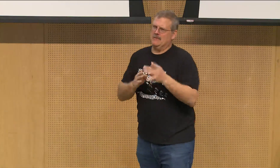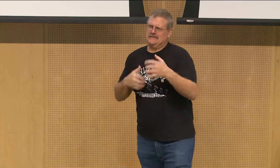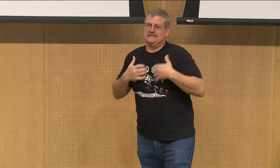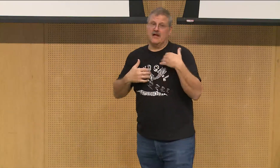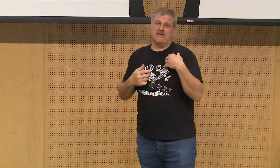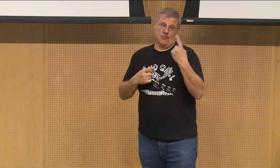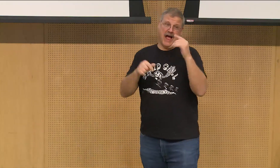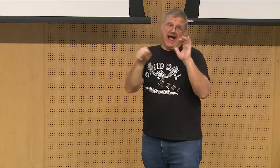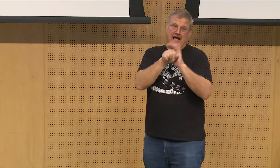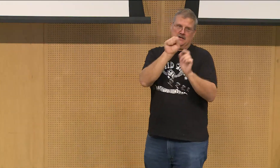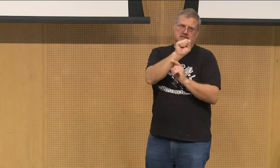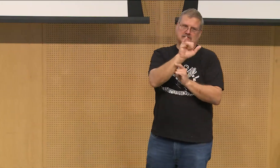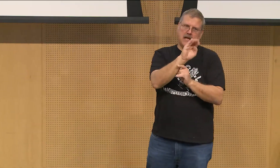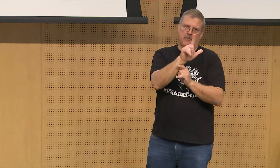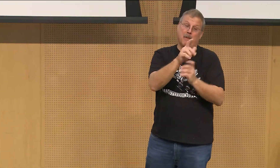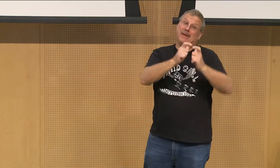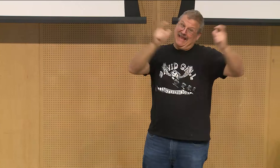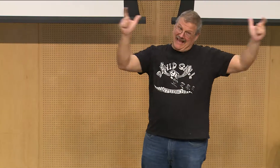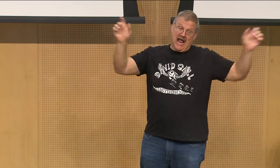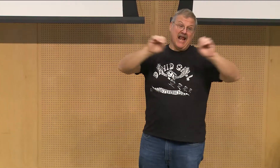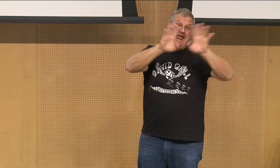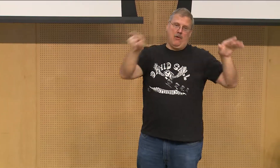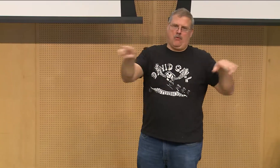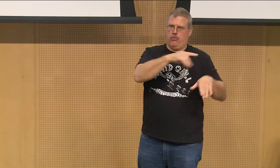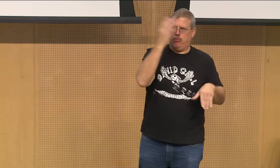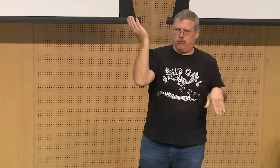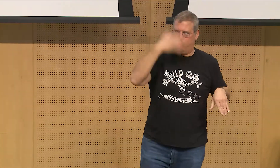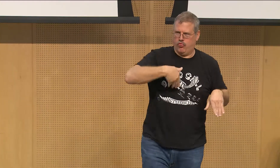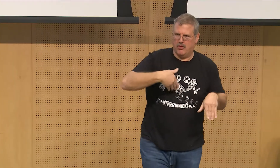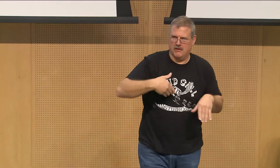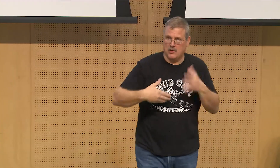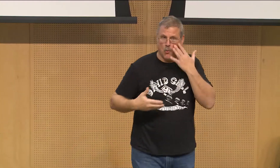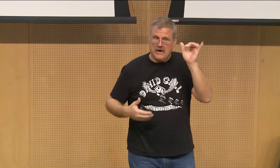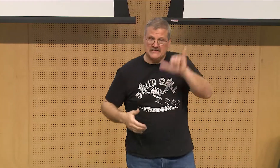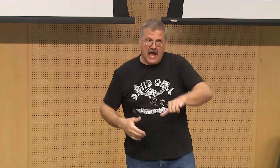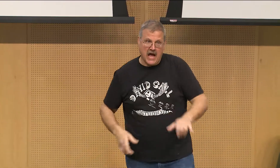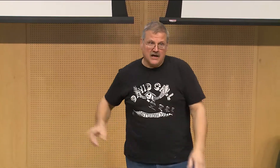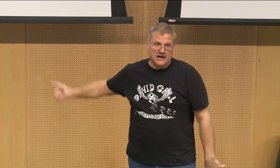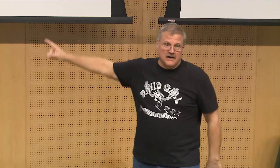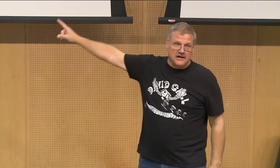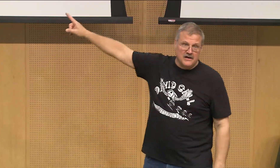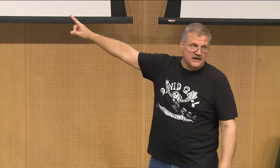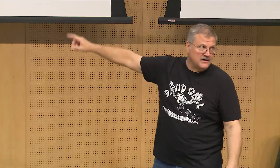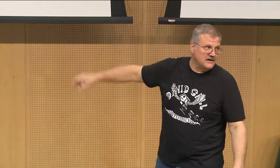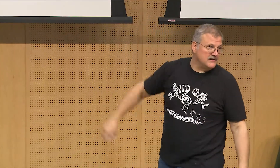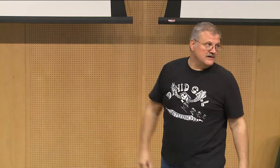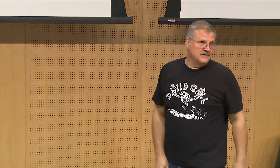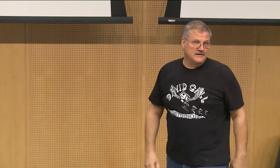There's one hidden symbol that's gigantic, but everybody misses it, so--